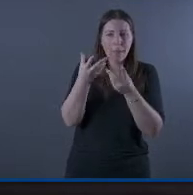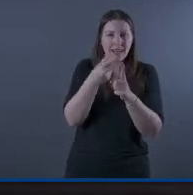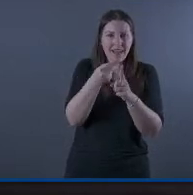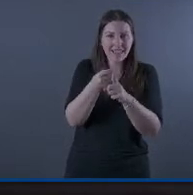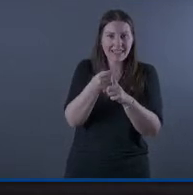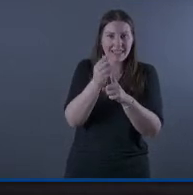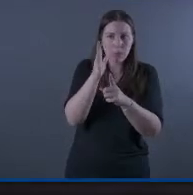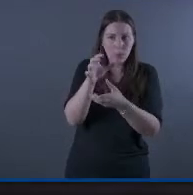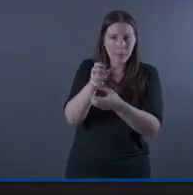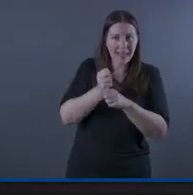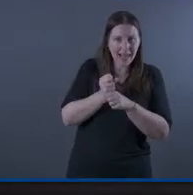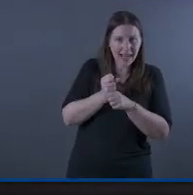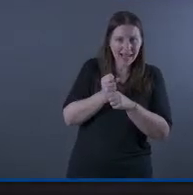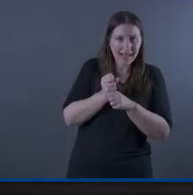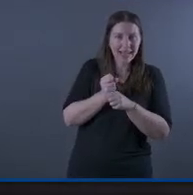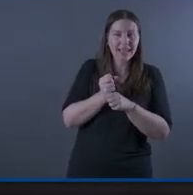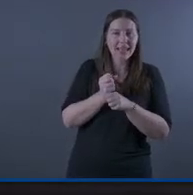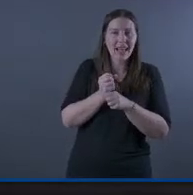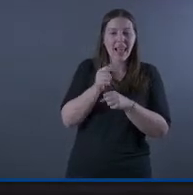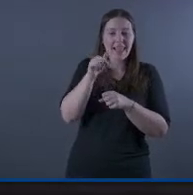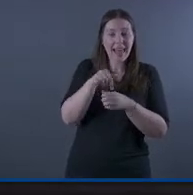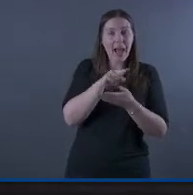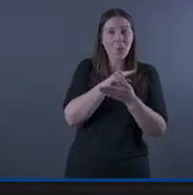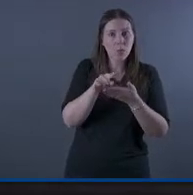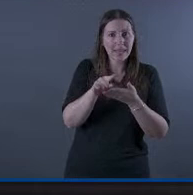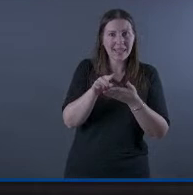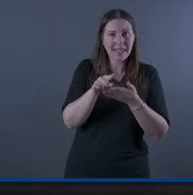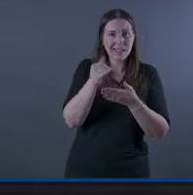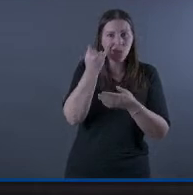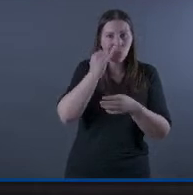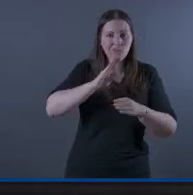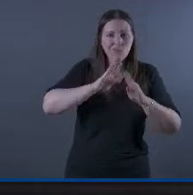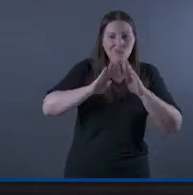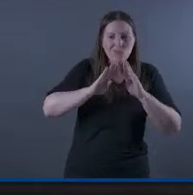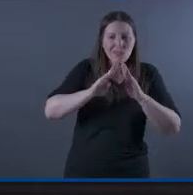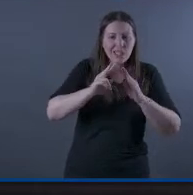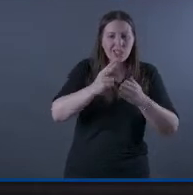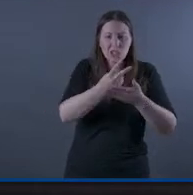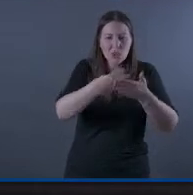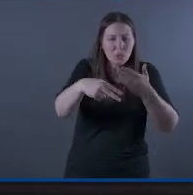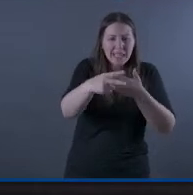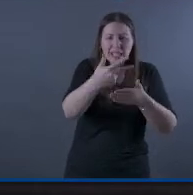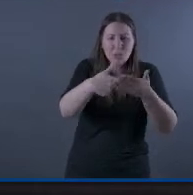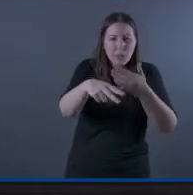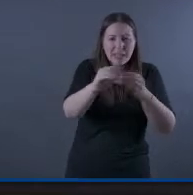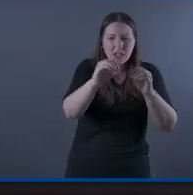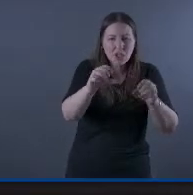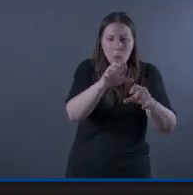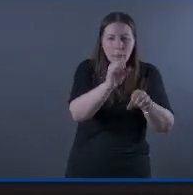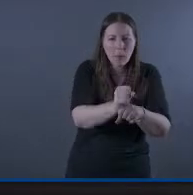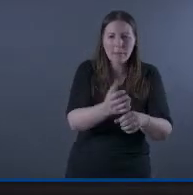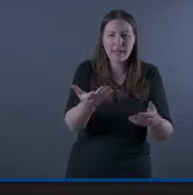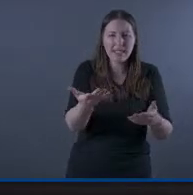two, three, four weeks out, it's because we don't know if vaccine will be available based on the supply.